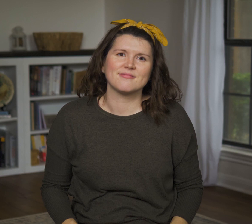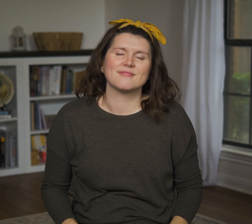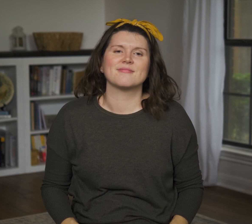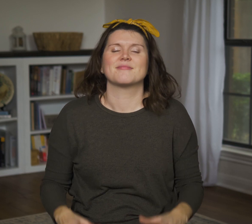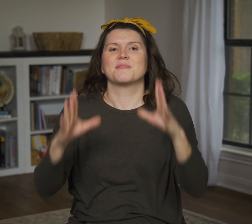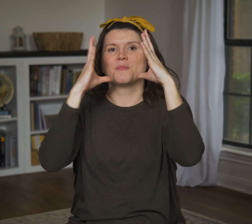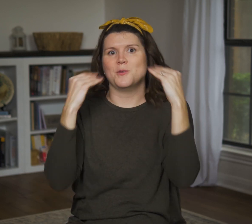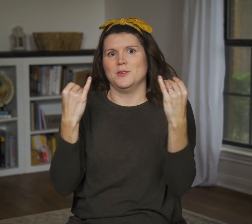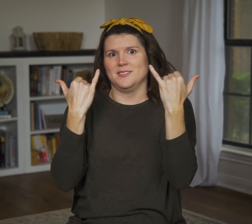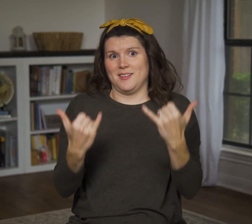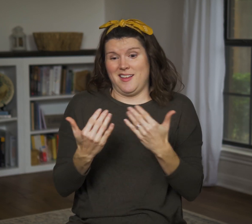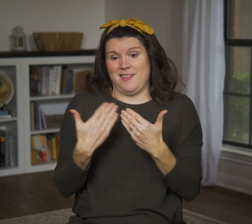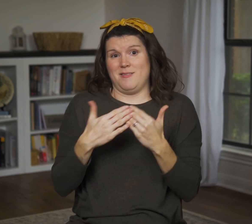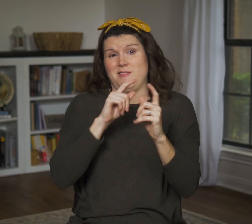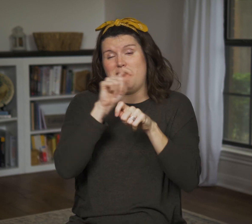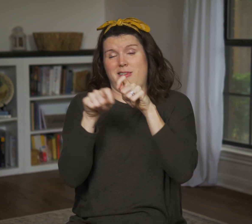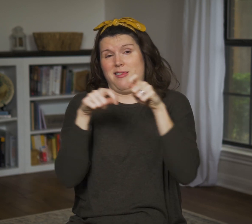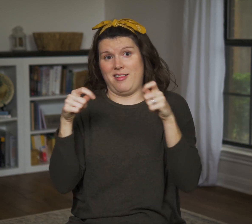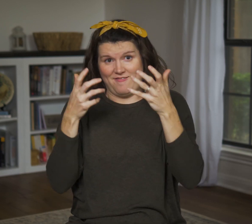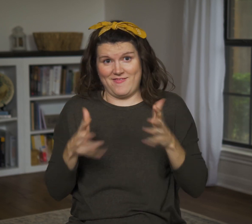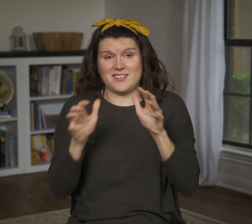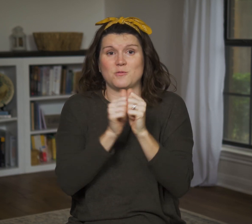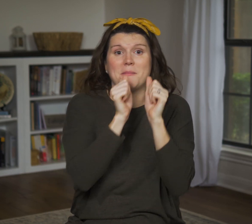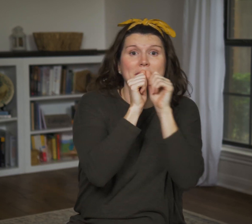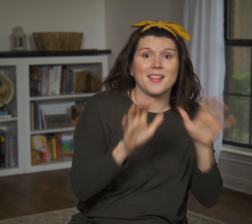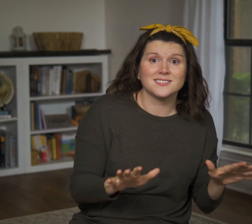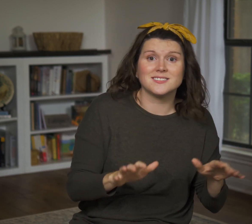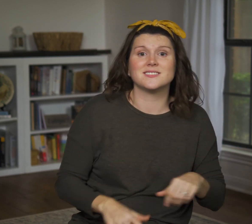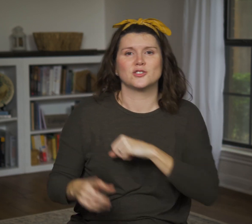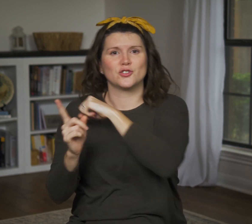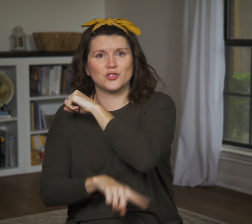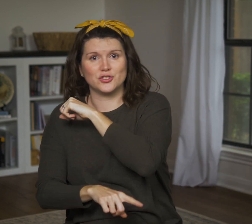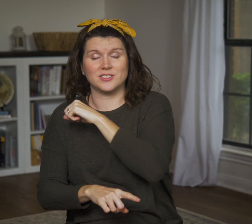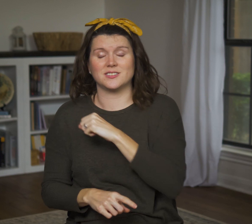As Moses wraps up the blessings and curses,